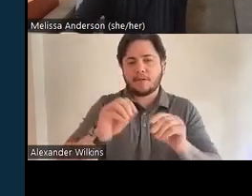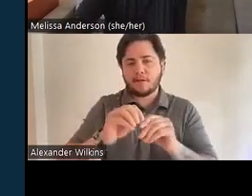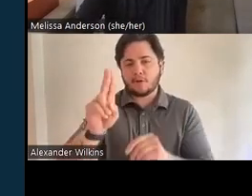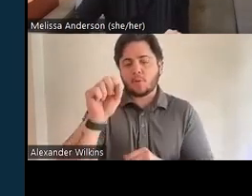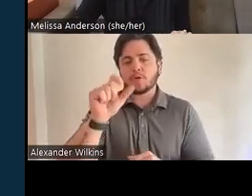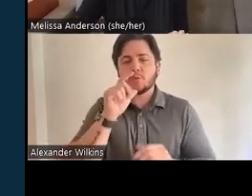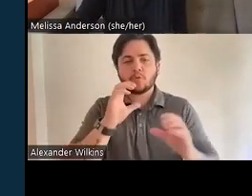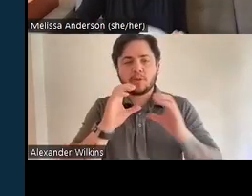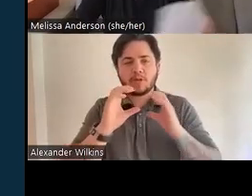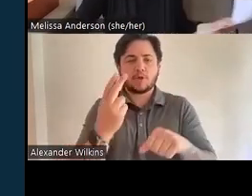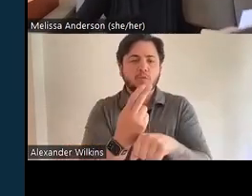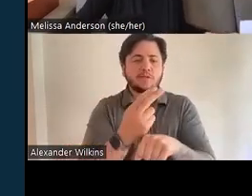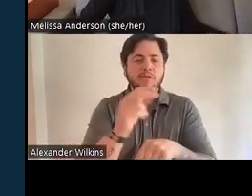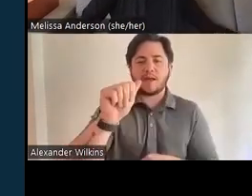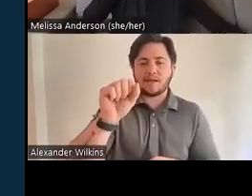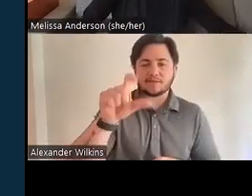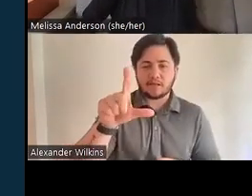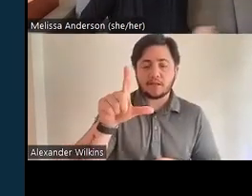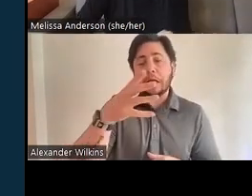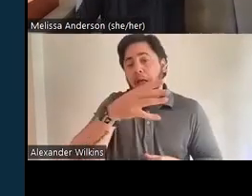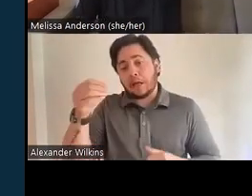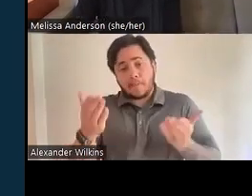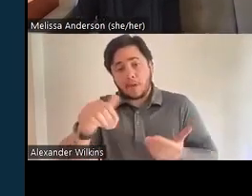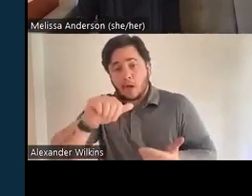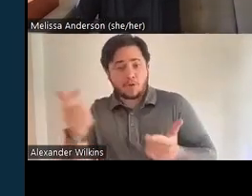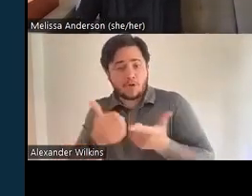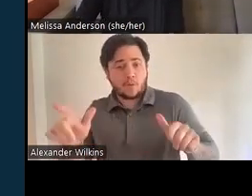Instead, we're talking about the 1 million people in the U.S. who communicate by using American Sign